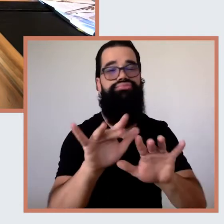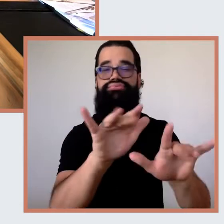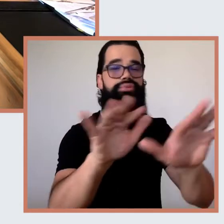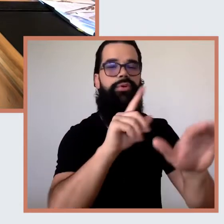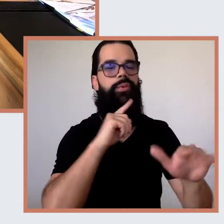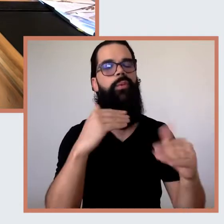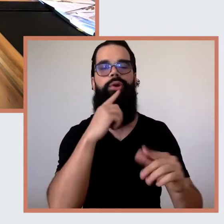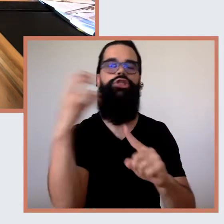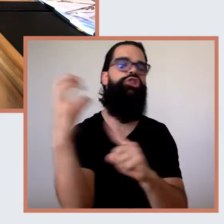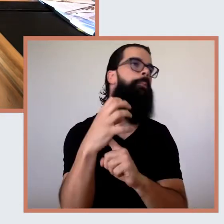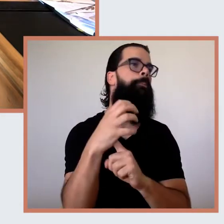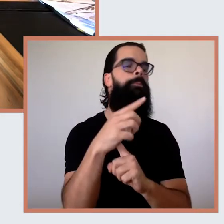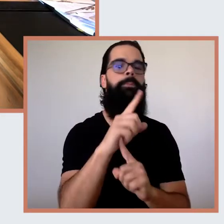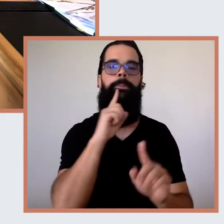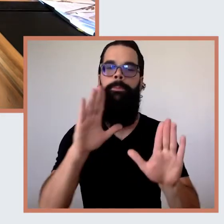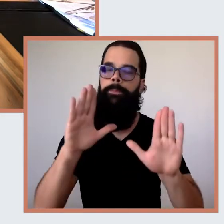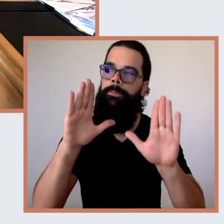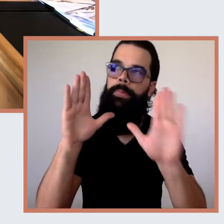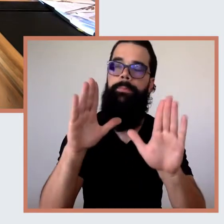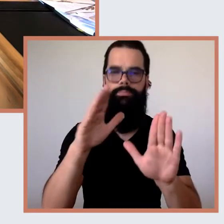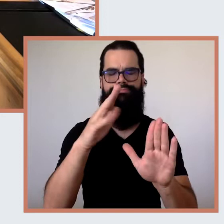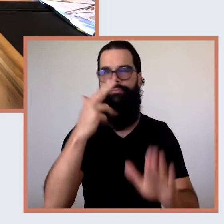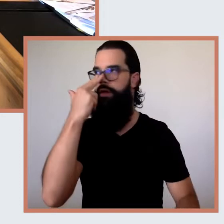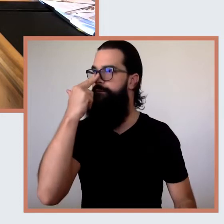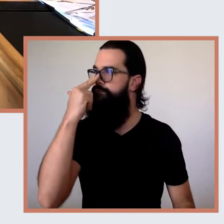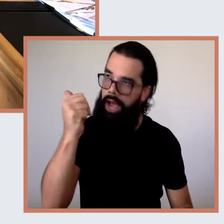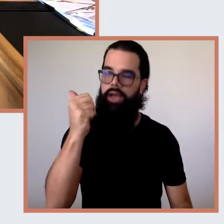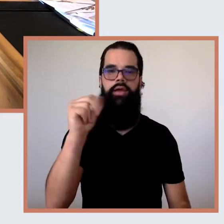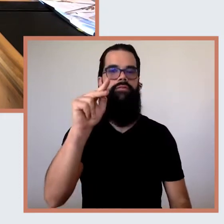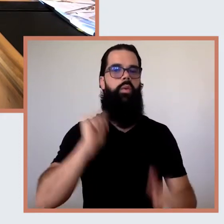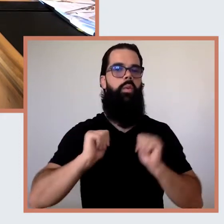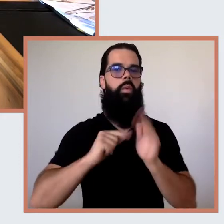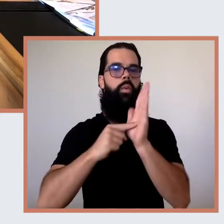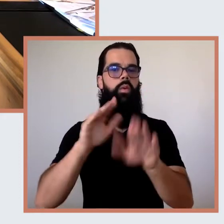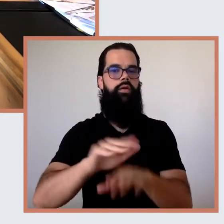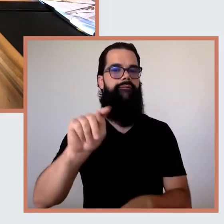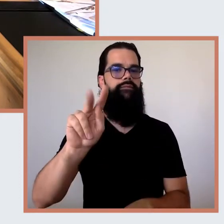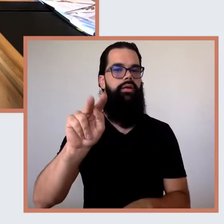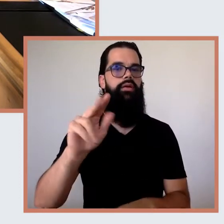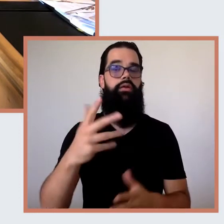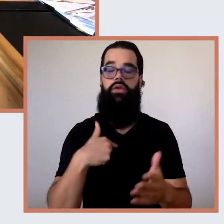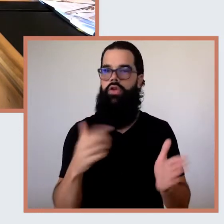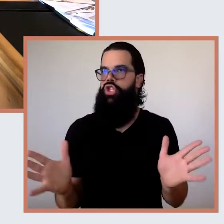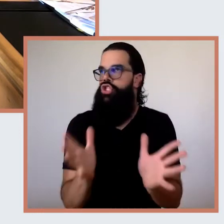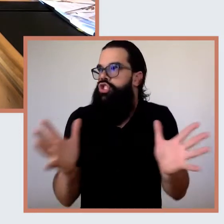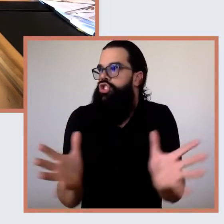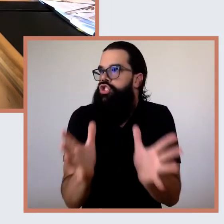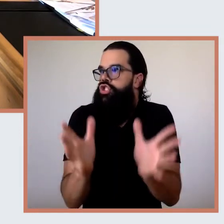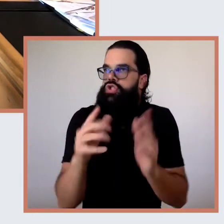but I will say this, it's one of the best half-hour comedies that's ever been on television. So I would suggest to you and to your viewers,